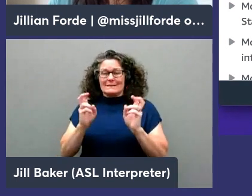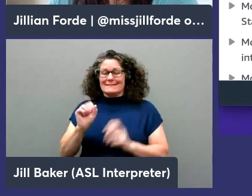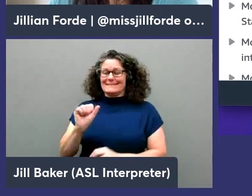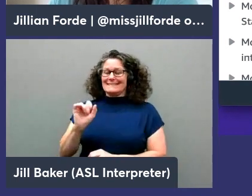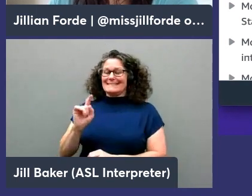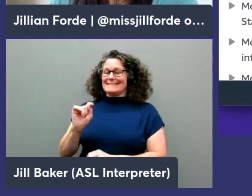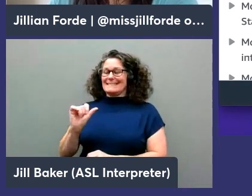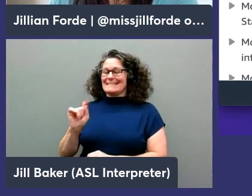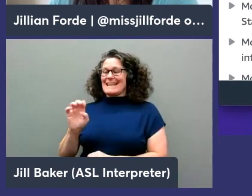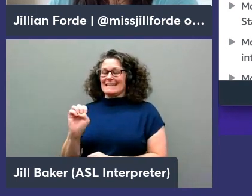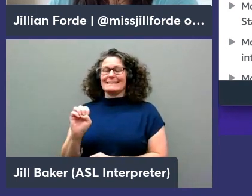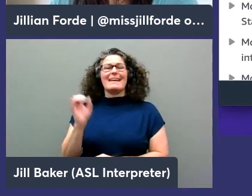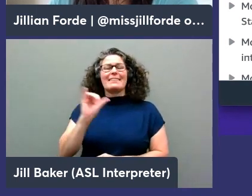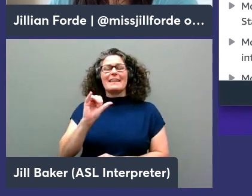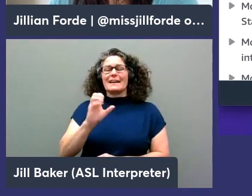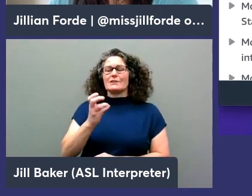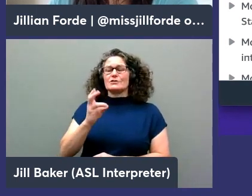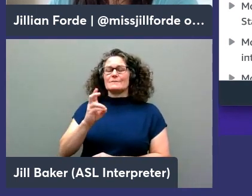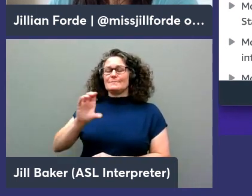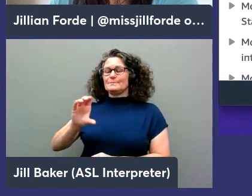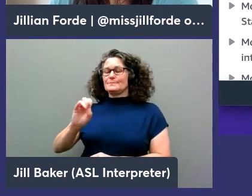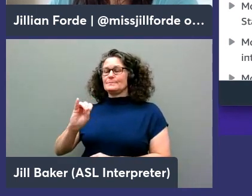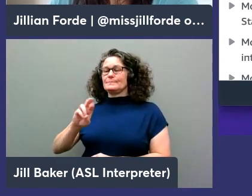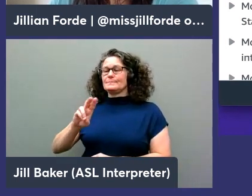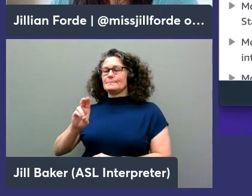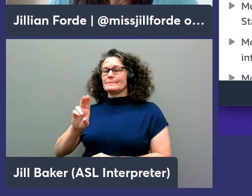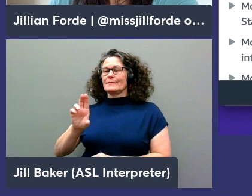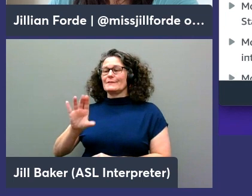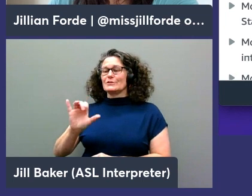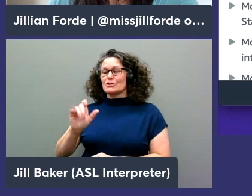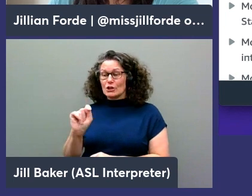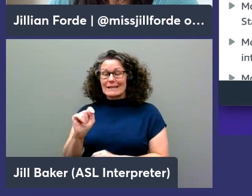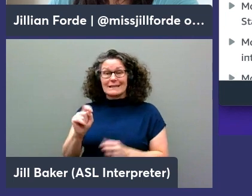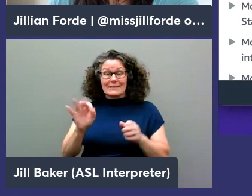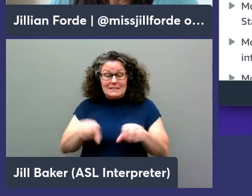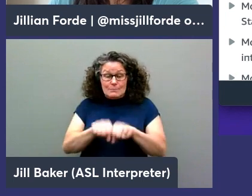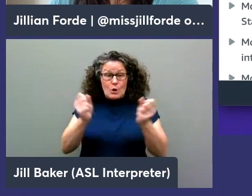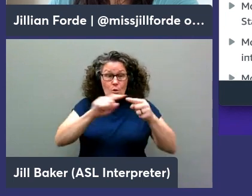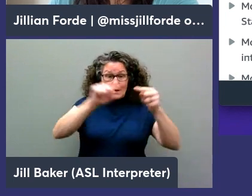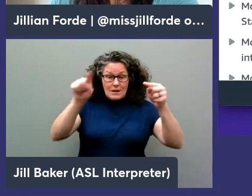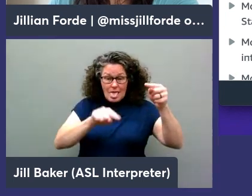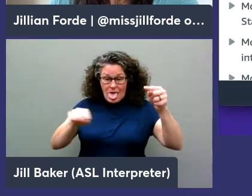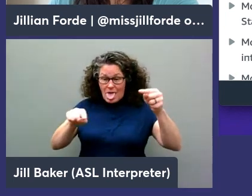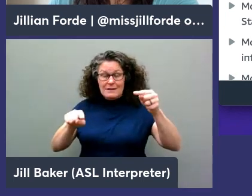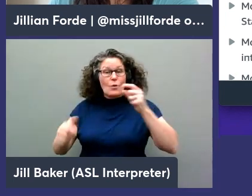If the circuit's broken, then it doesn't complete. And so what we're gonna do is essentially